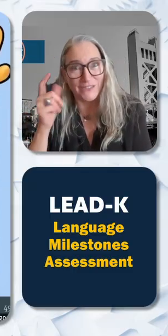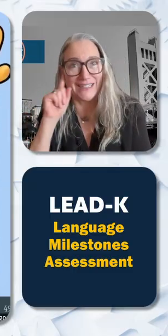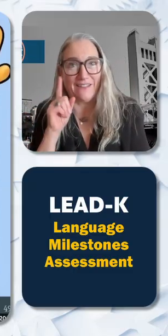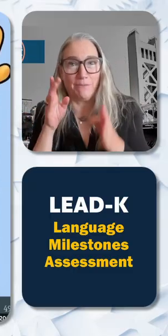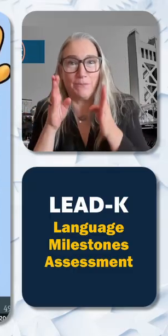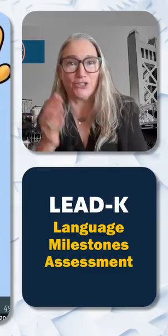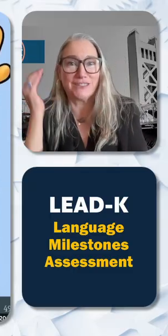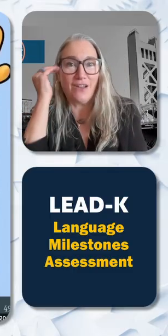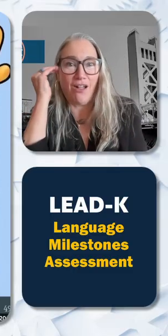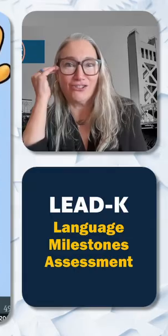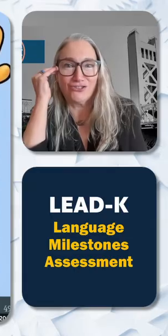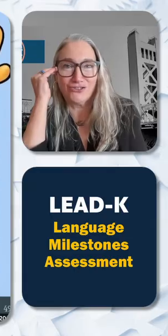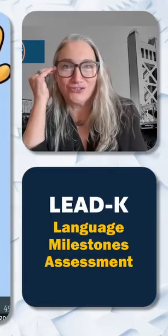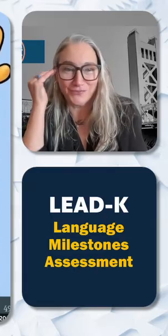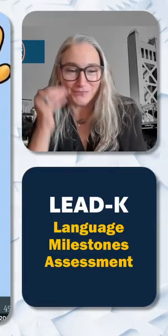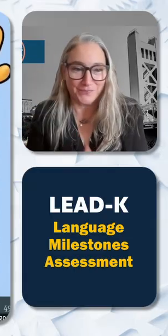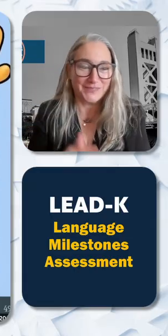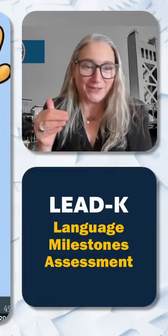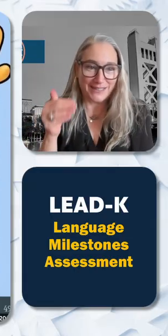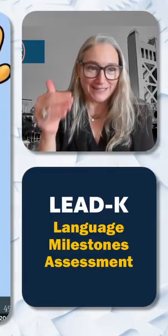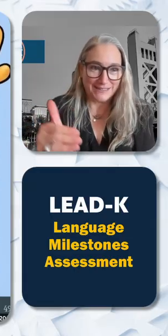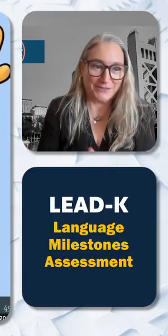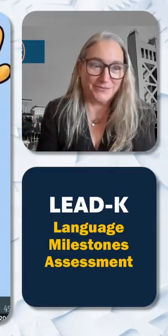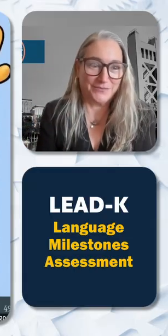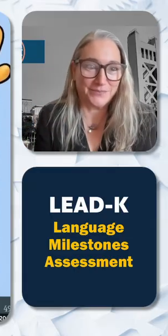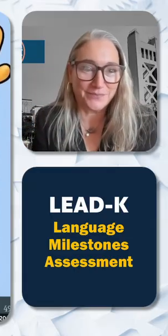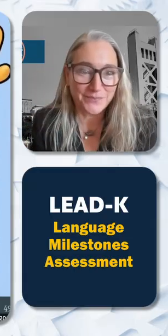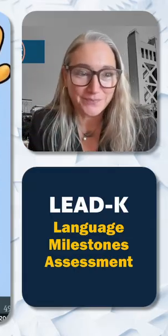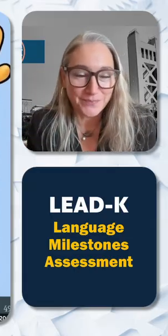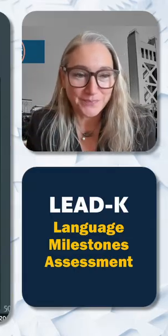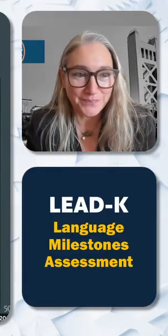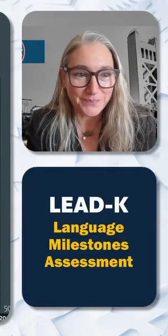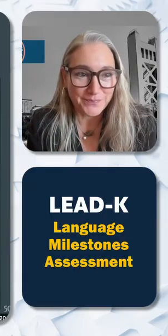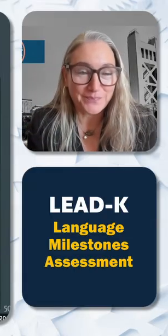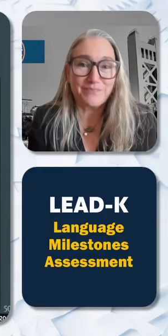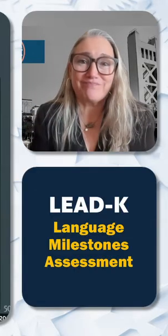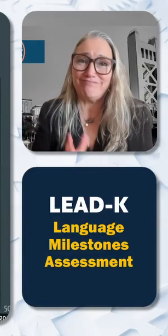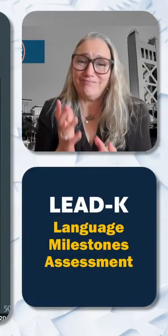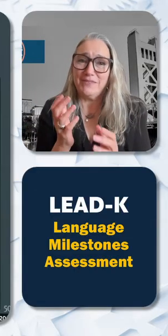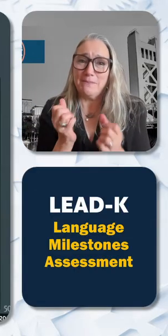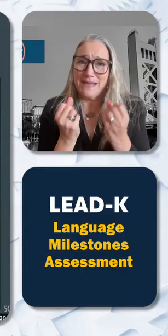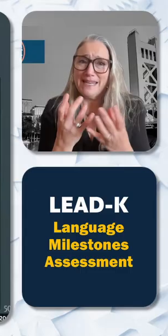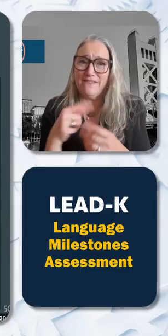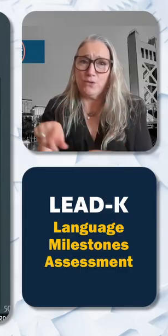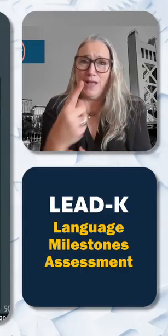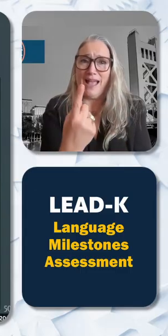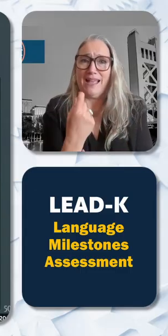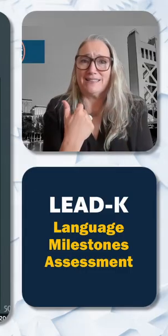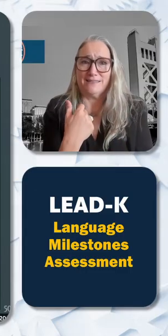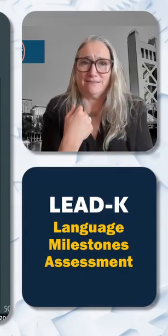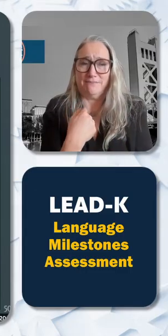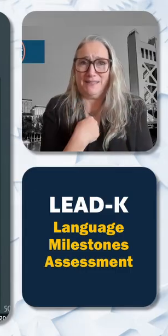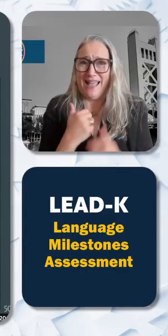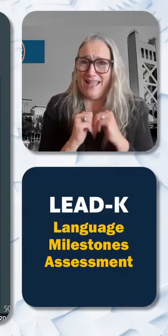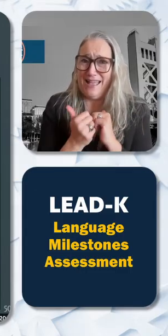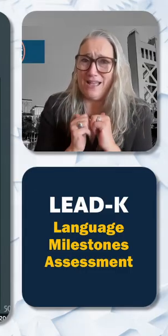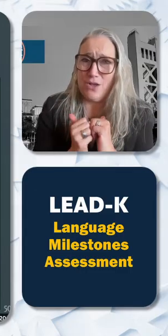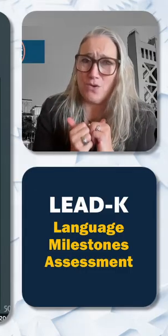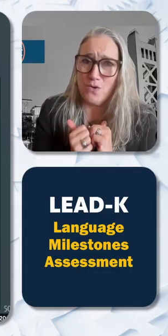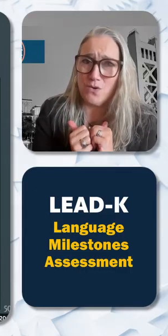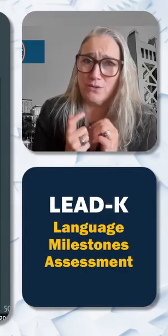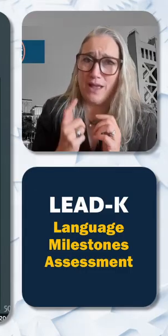in any of their environments, Next, please.